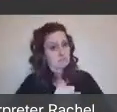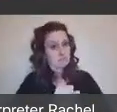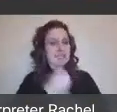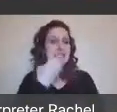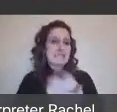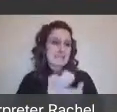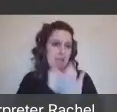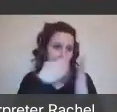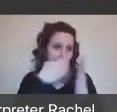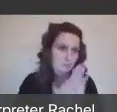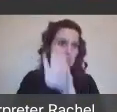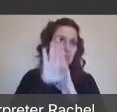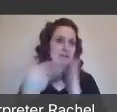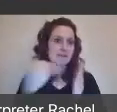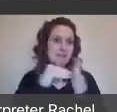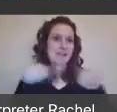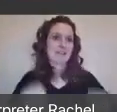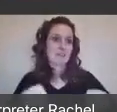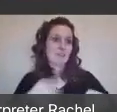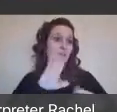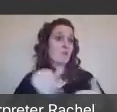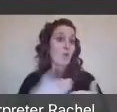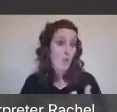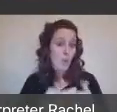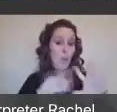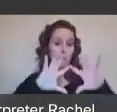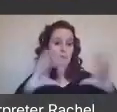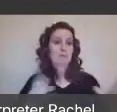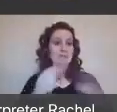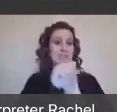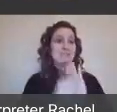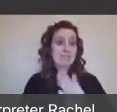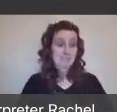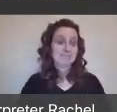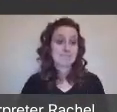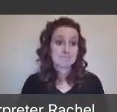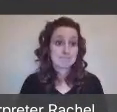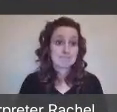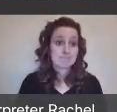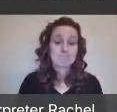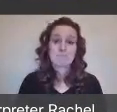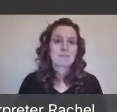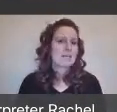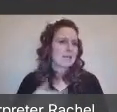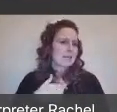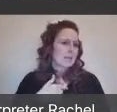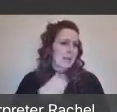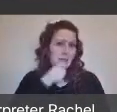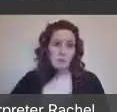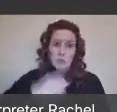back on track here for the entire Commonwealth. So I do not understand why we are not getting